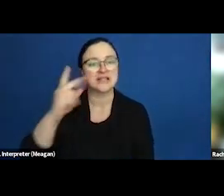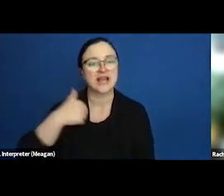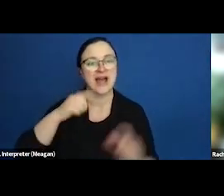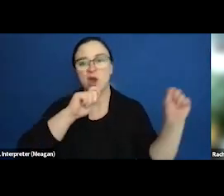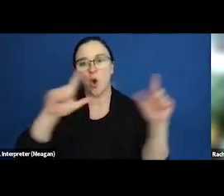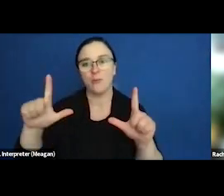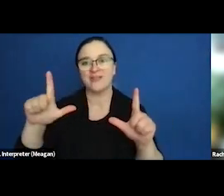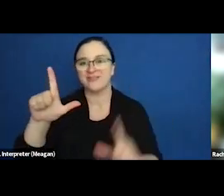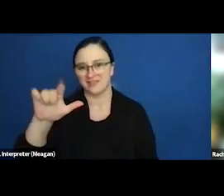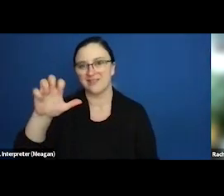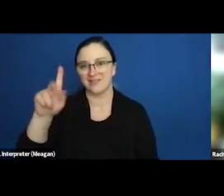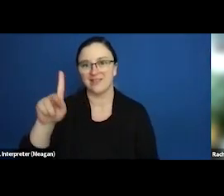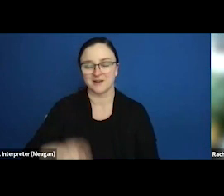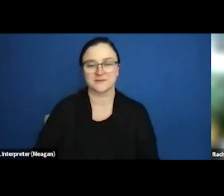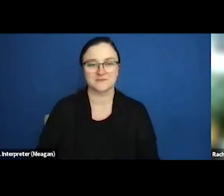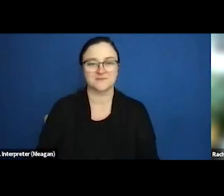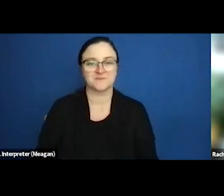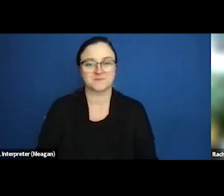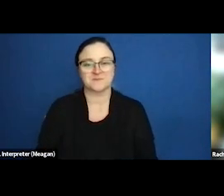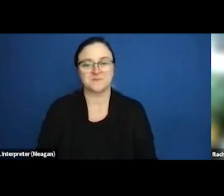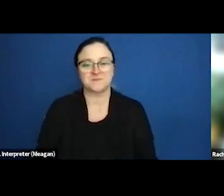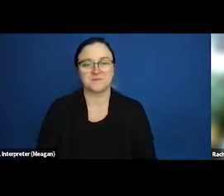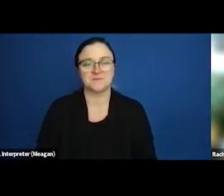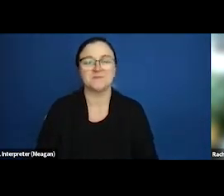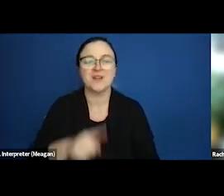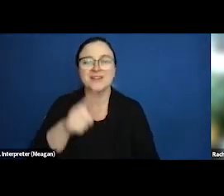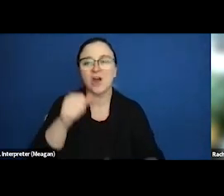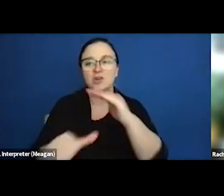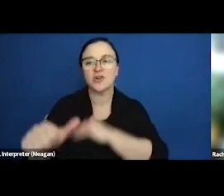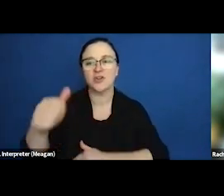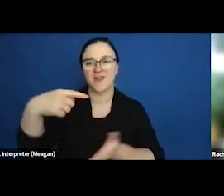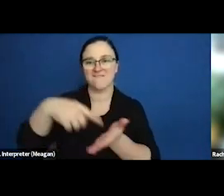and it's actually under the Affordable Care Act.